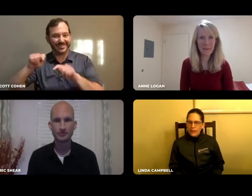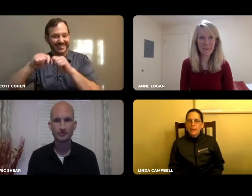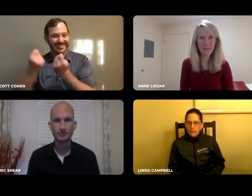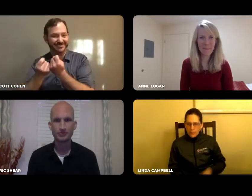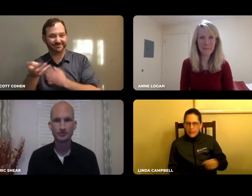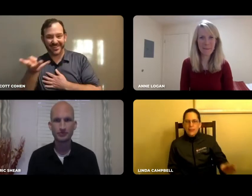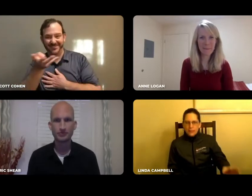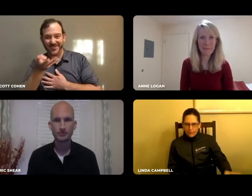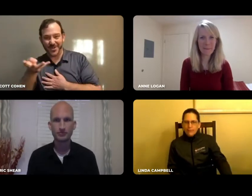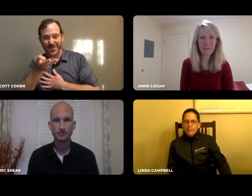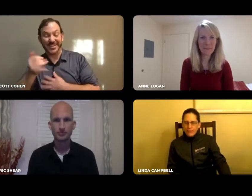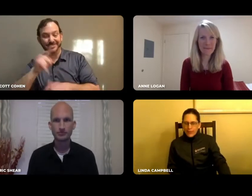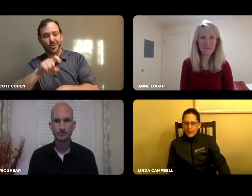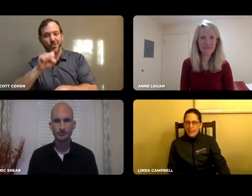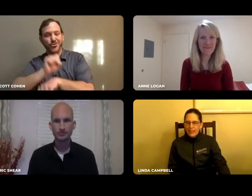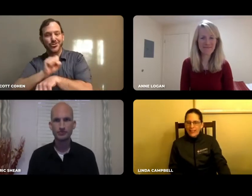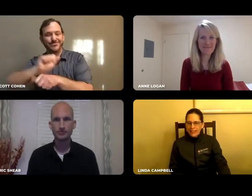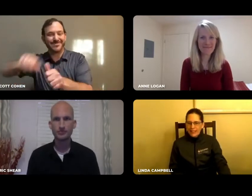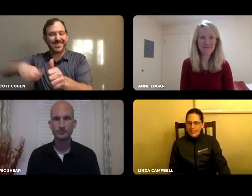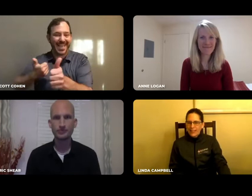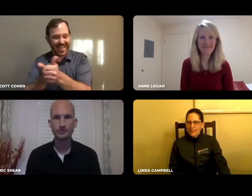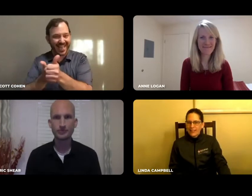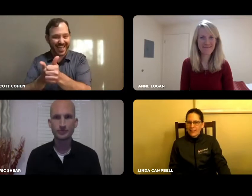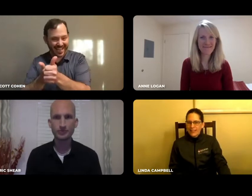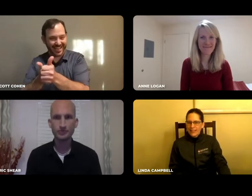On our PowerPoint, you see 4 people in purple shirts